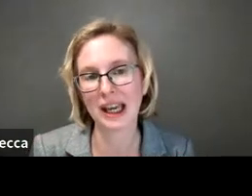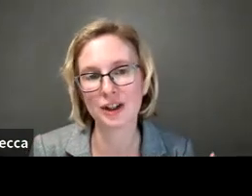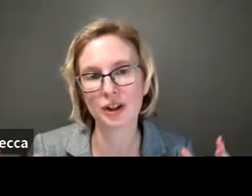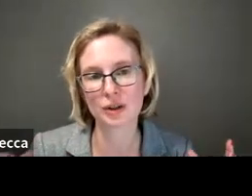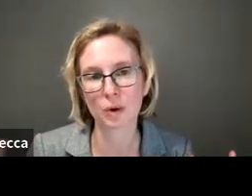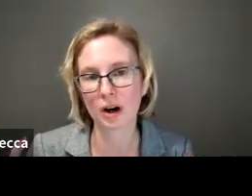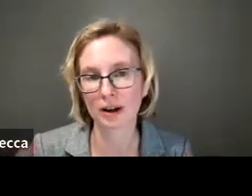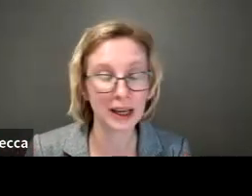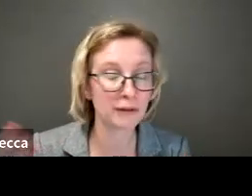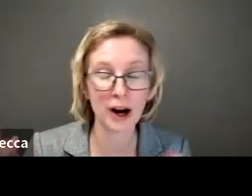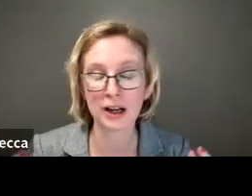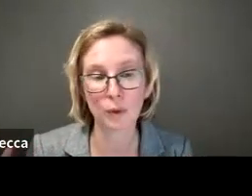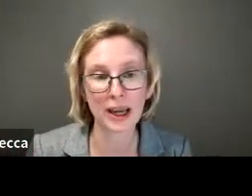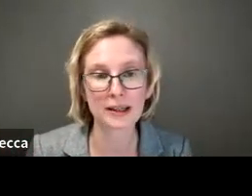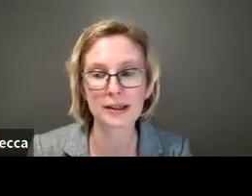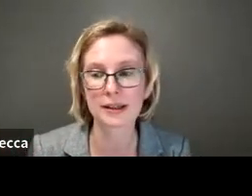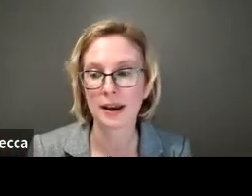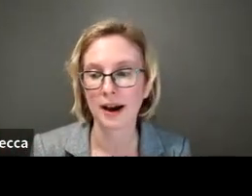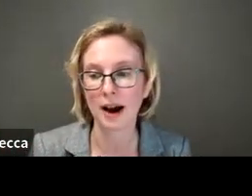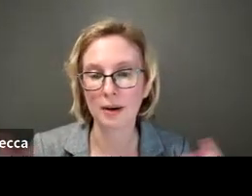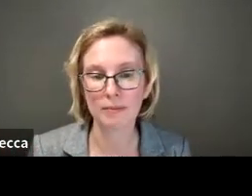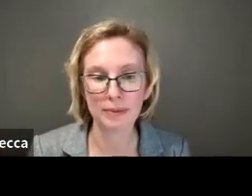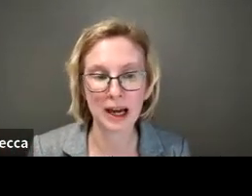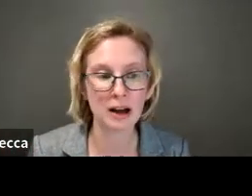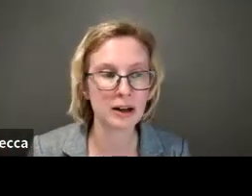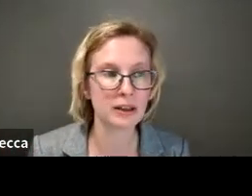engaged in this work in a variety of ways beyond the